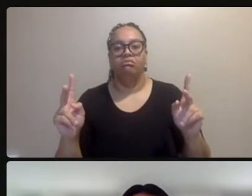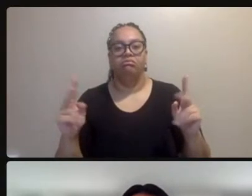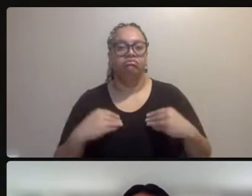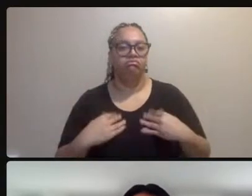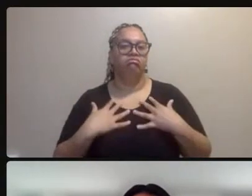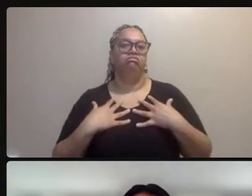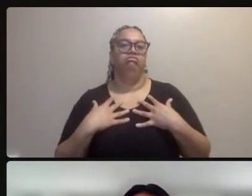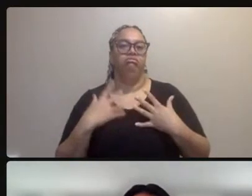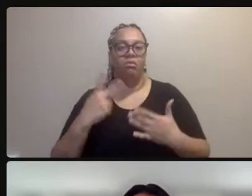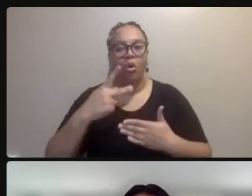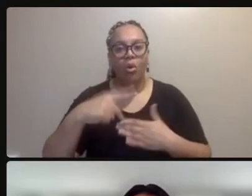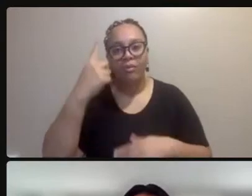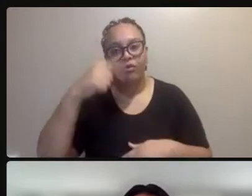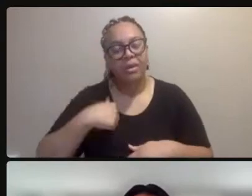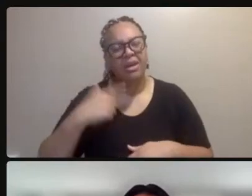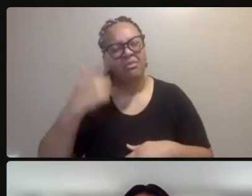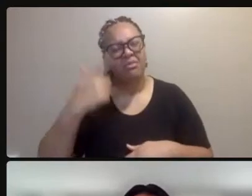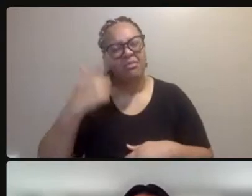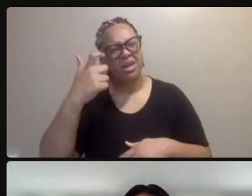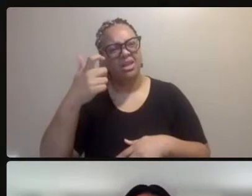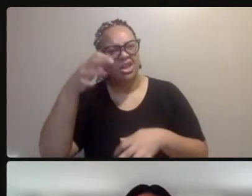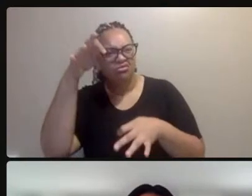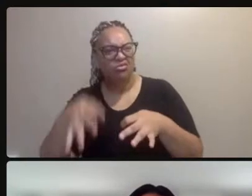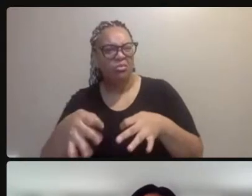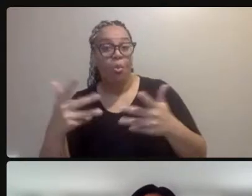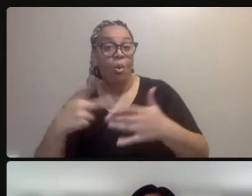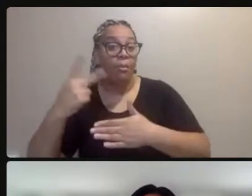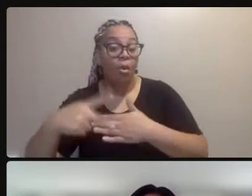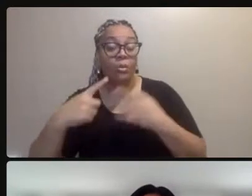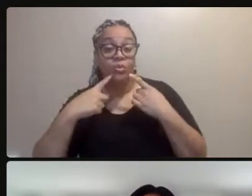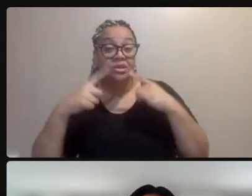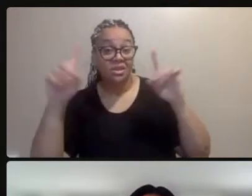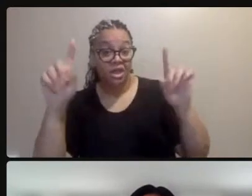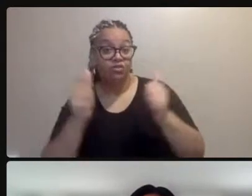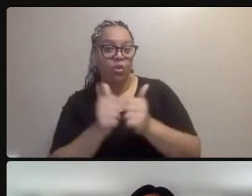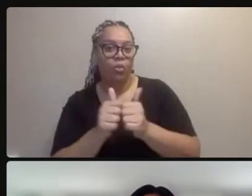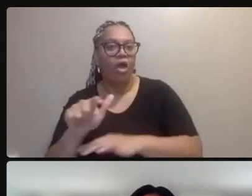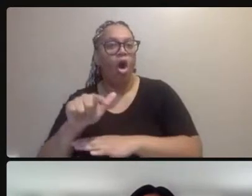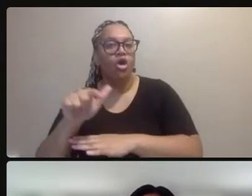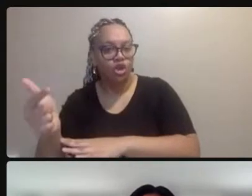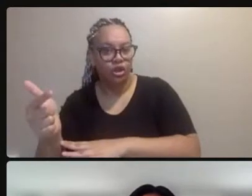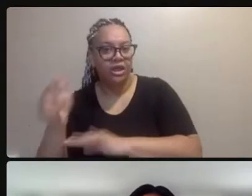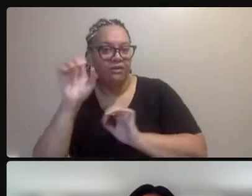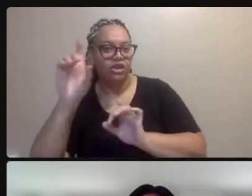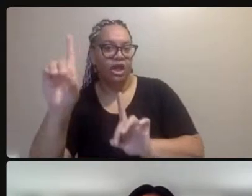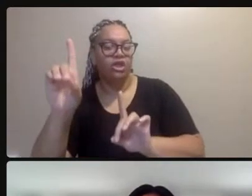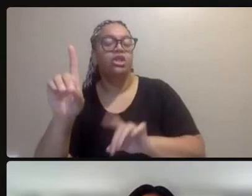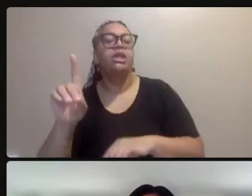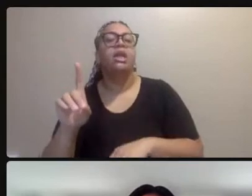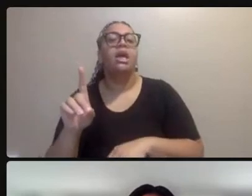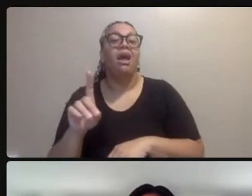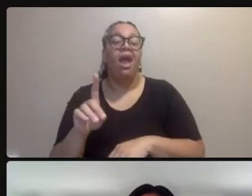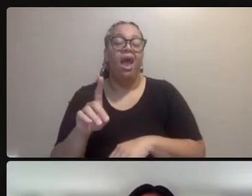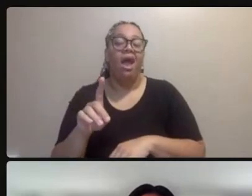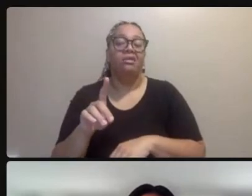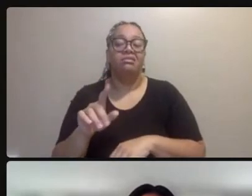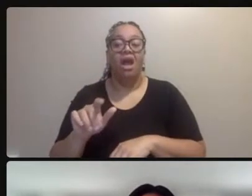SO IT WAS A VERY ENLIGHTENING